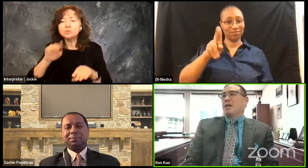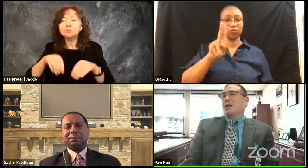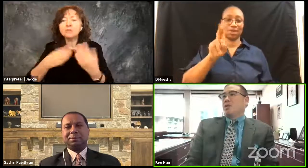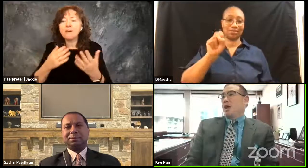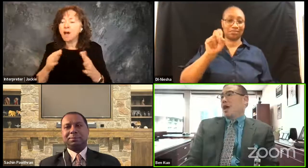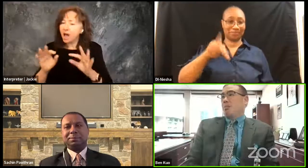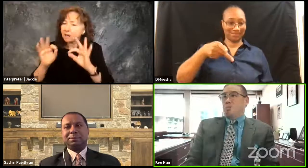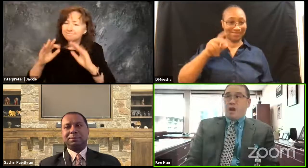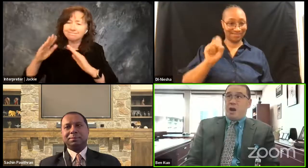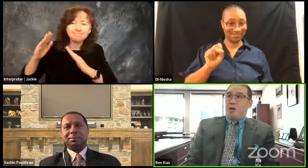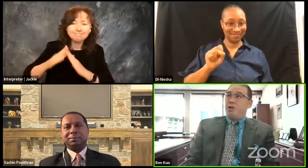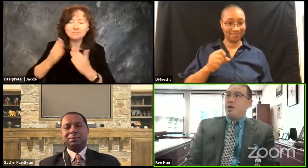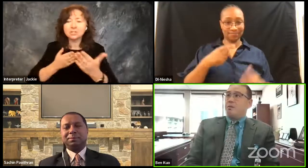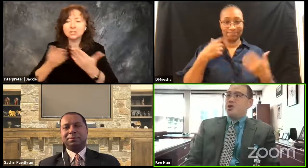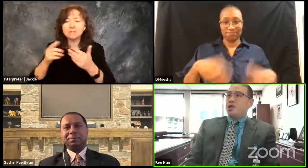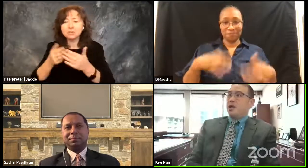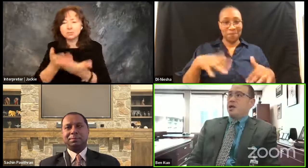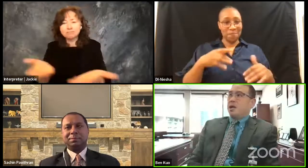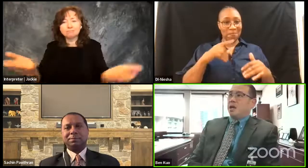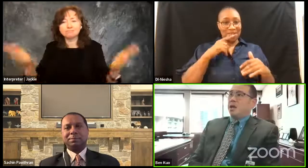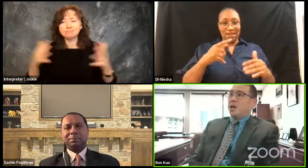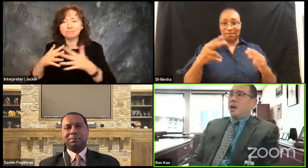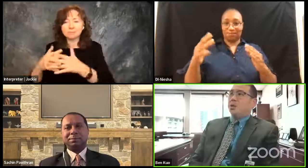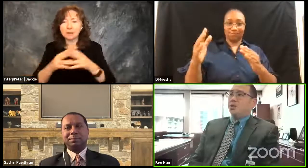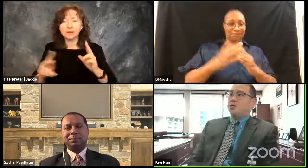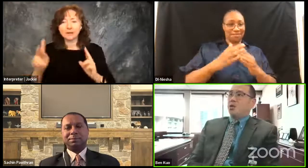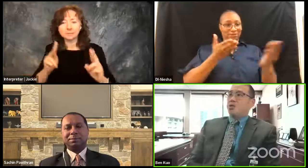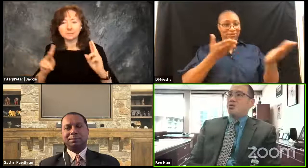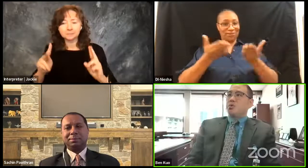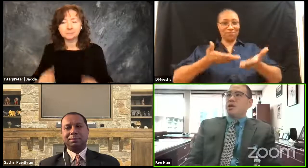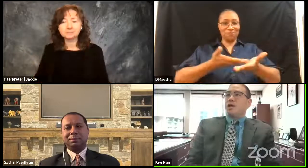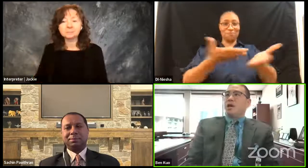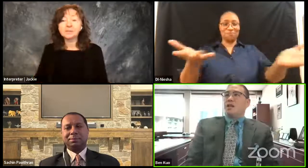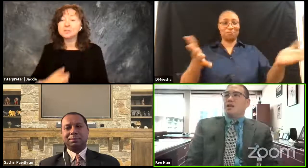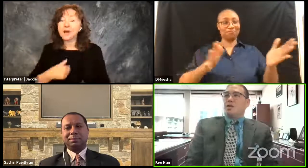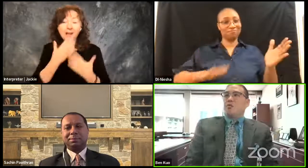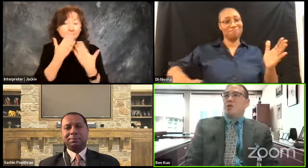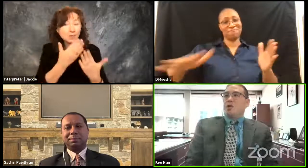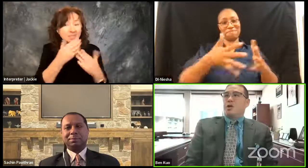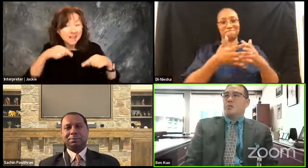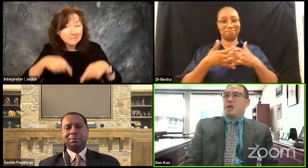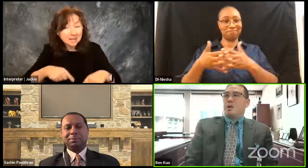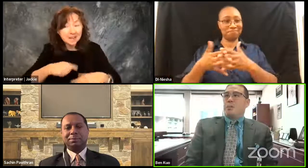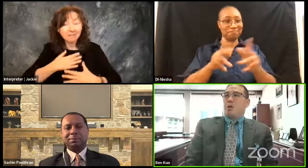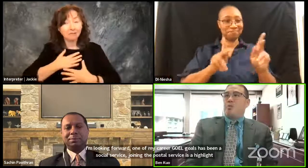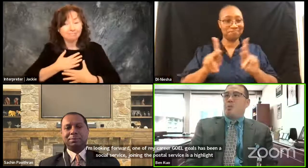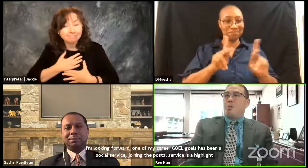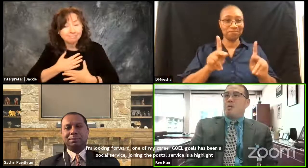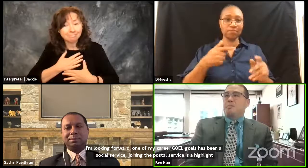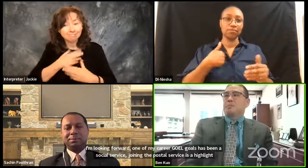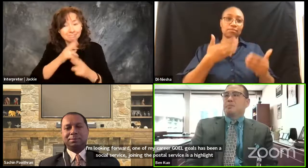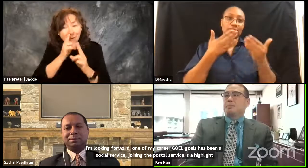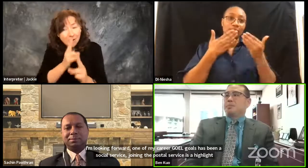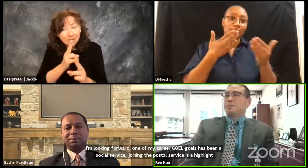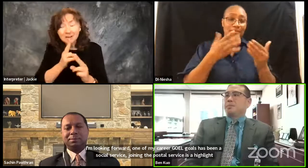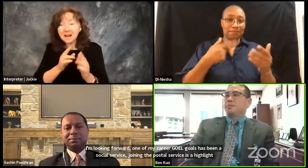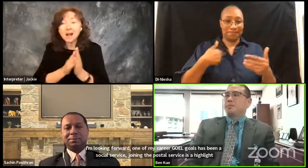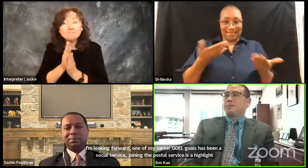So again, I'm very honored and I appreciate it and humbled to join this group. And looking forward to becoming part of the board.